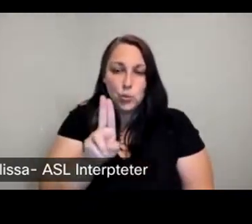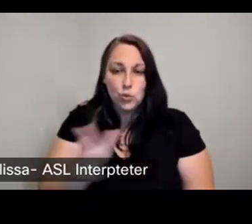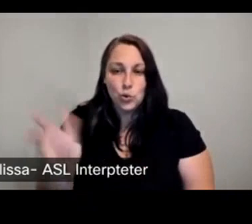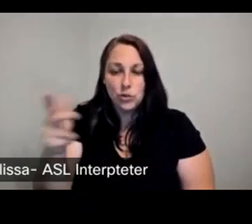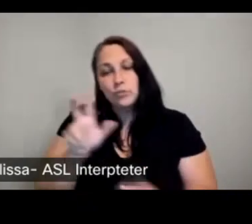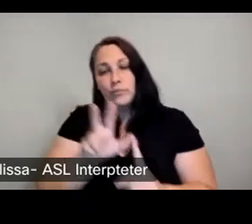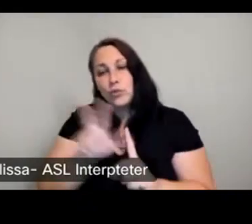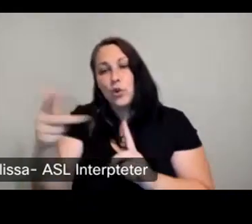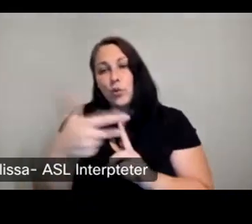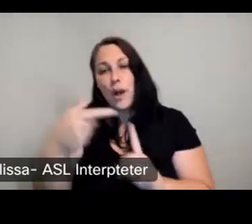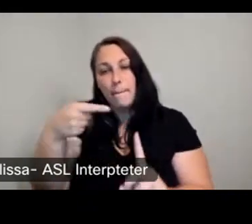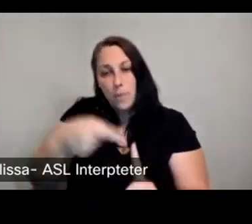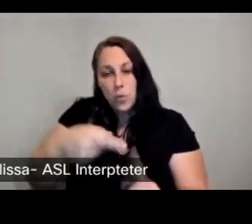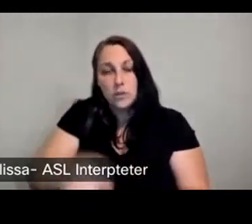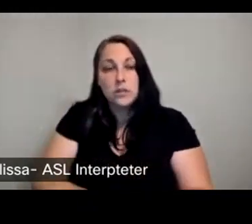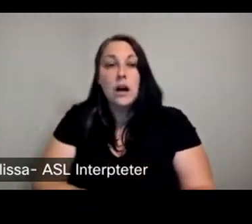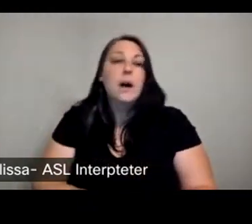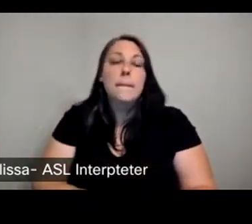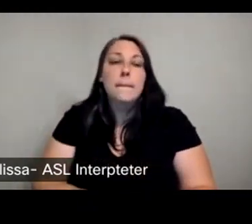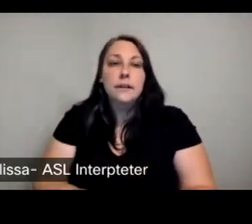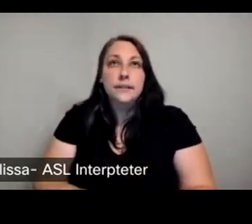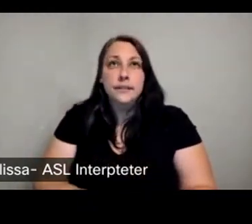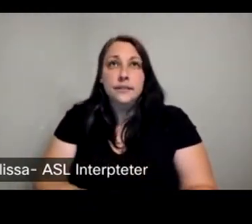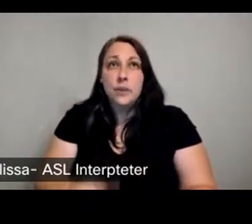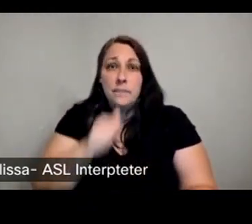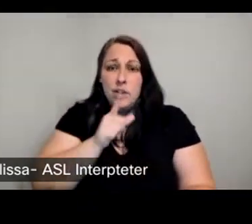turn around points right and so you need to I don't know what you need to do but you probably